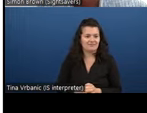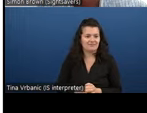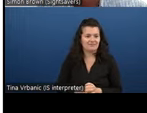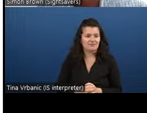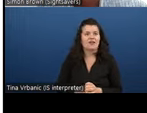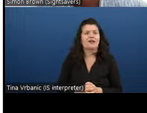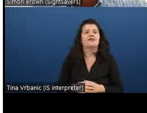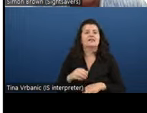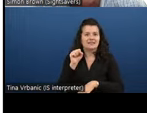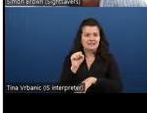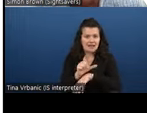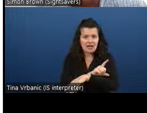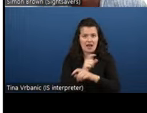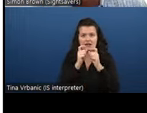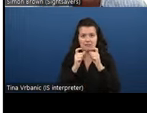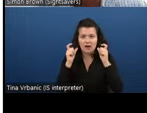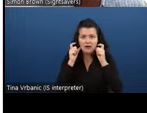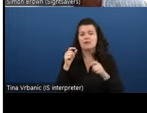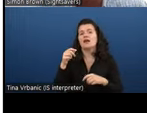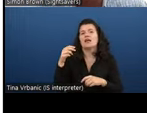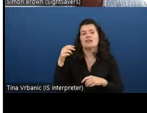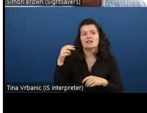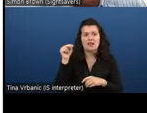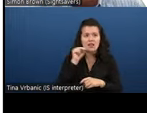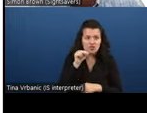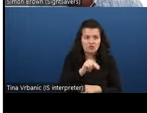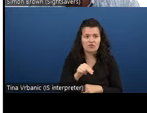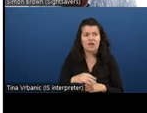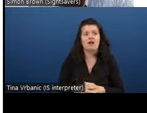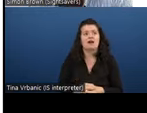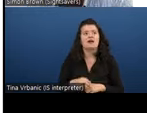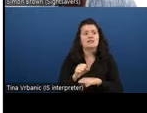then we need to have networks already 12:29:12 established, or we will be establishing